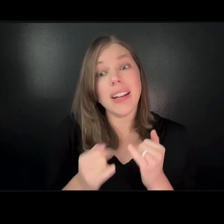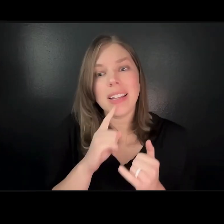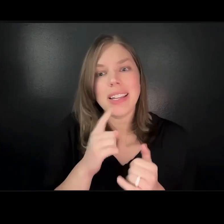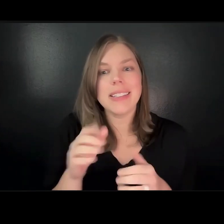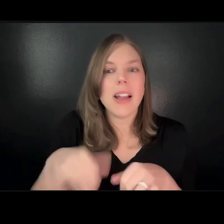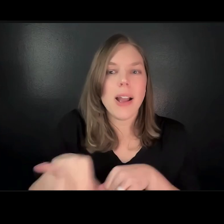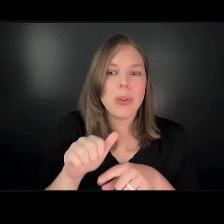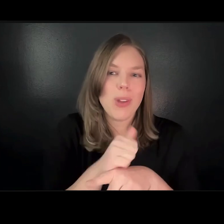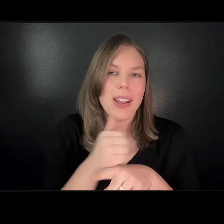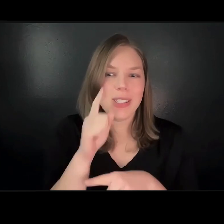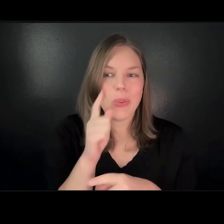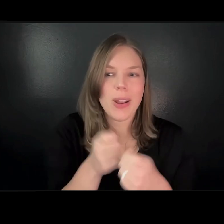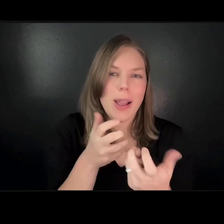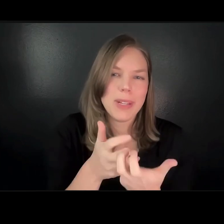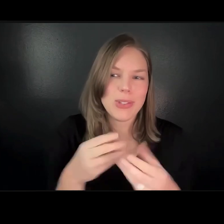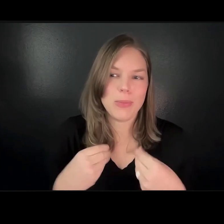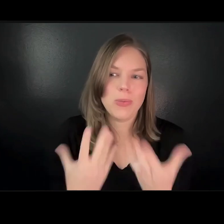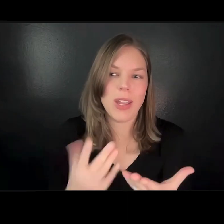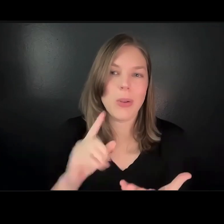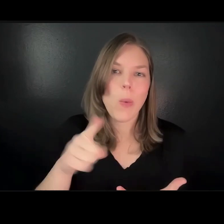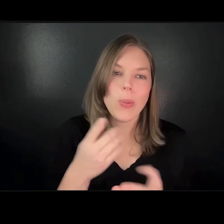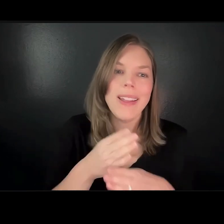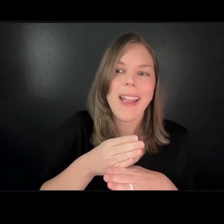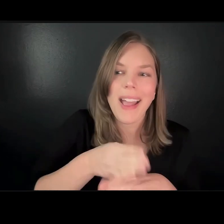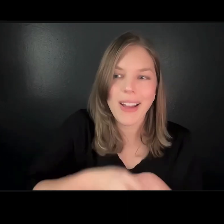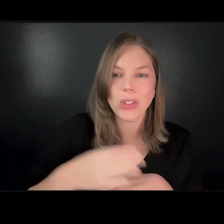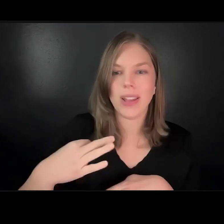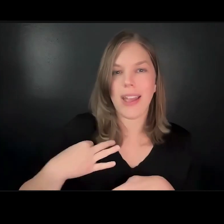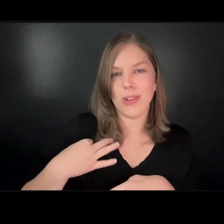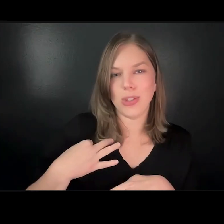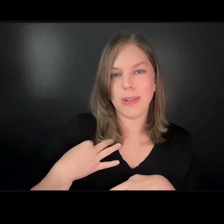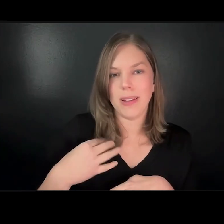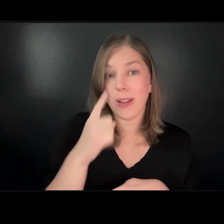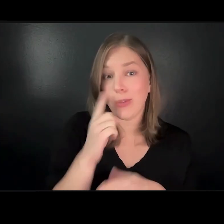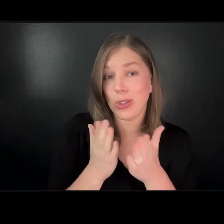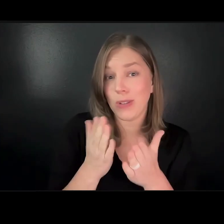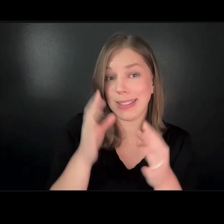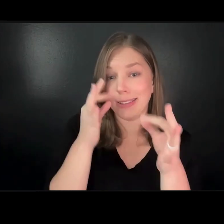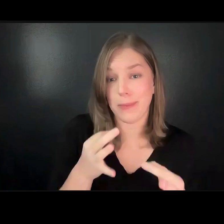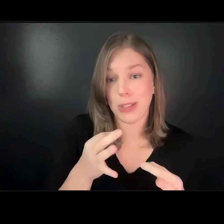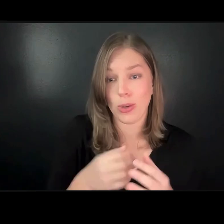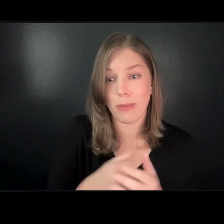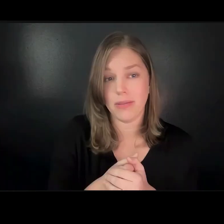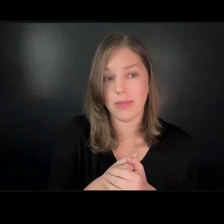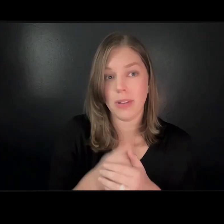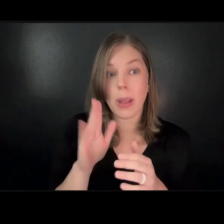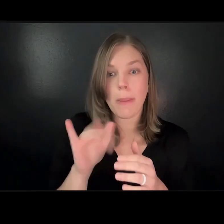Finally, it is common practice for accommodations to be provided only after eligibility has been determined.